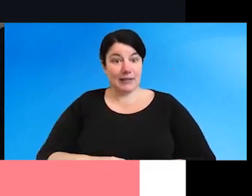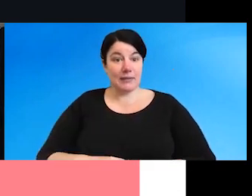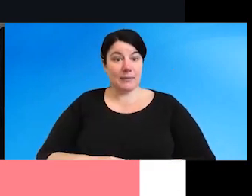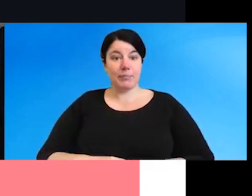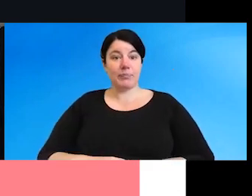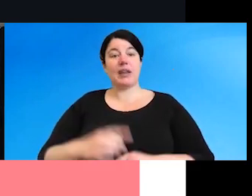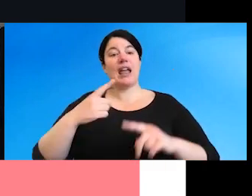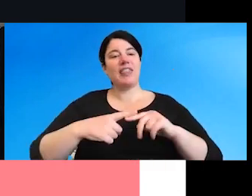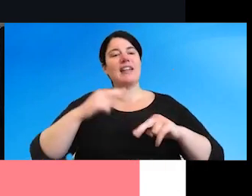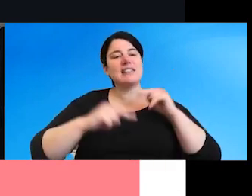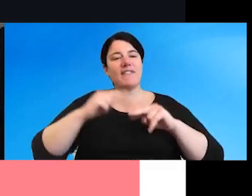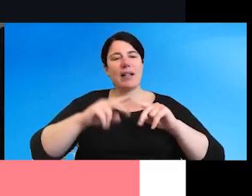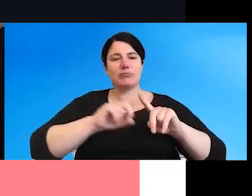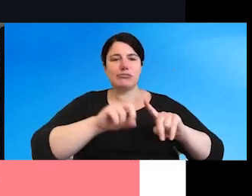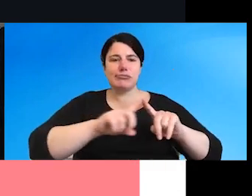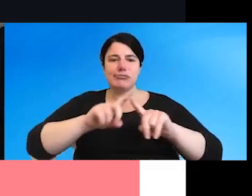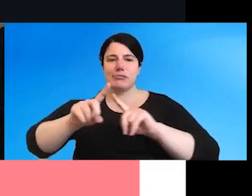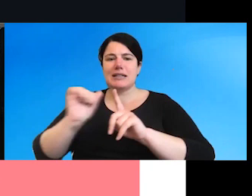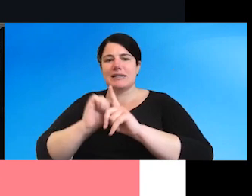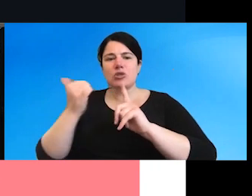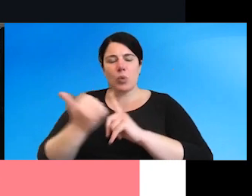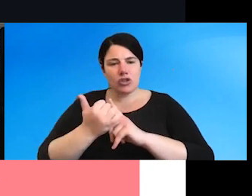through and develop a range of scenarios. Things you are